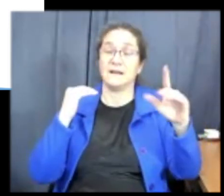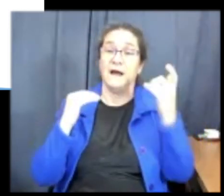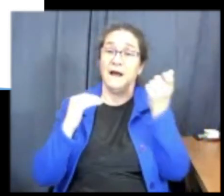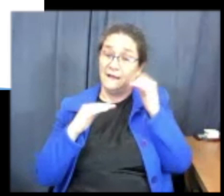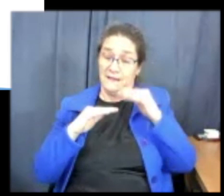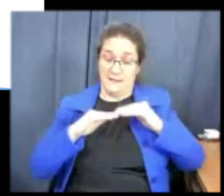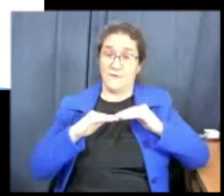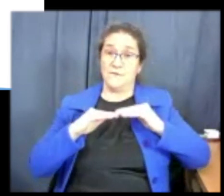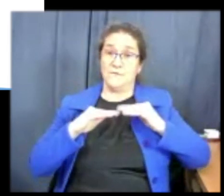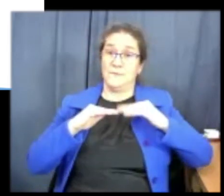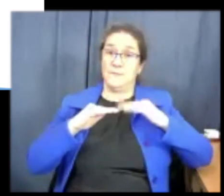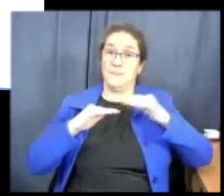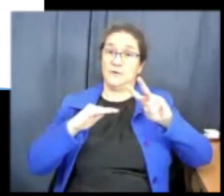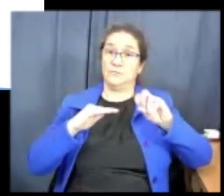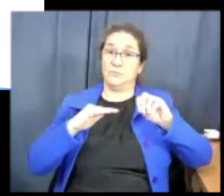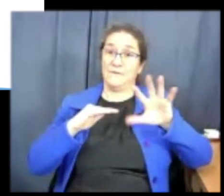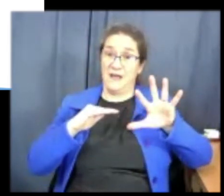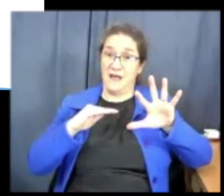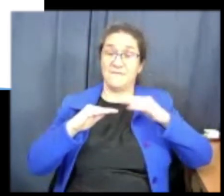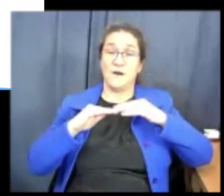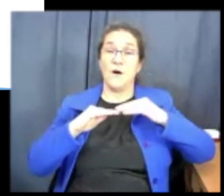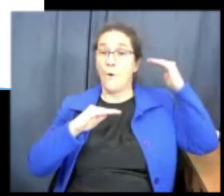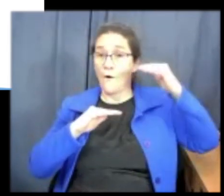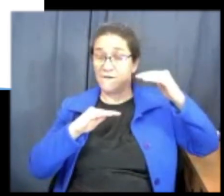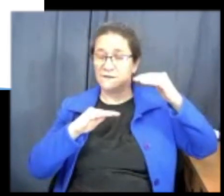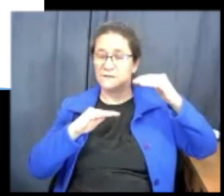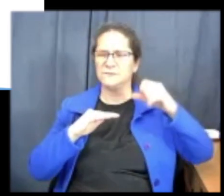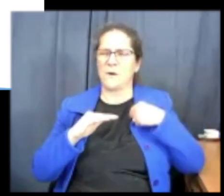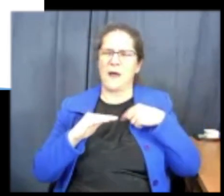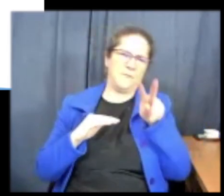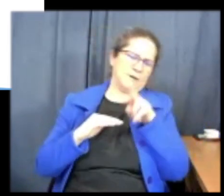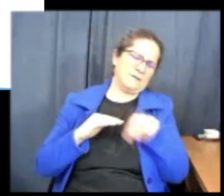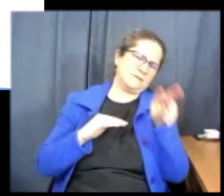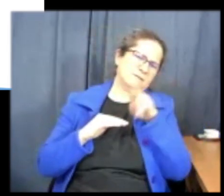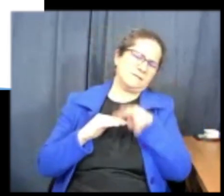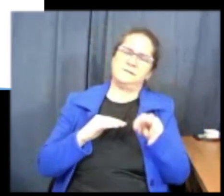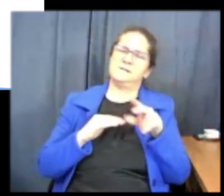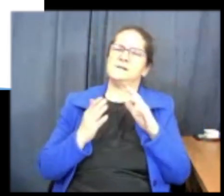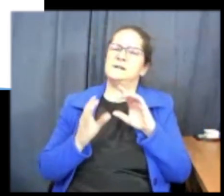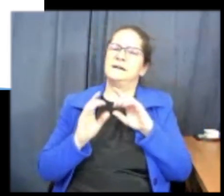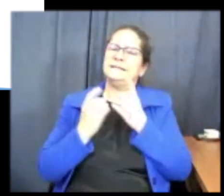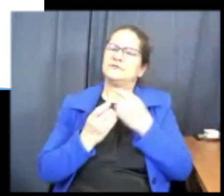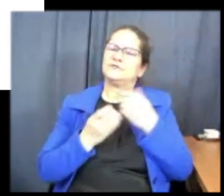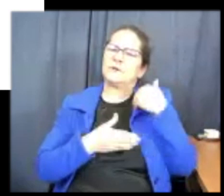ratio, I would look at the district processes and procedures for in school suspension.